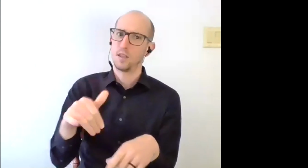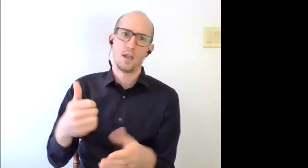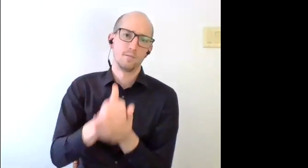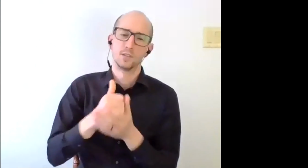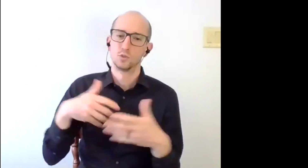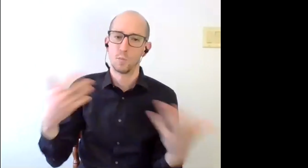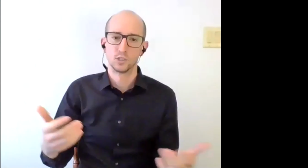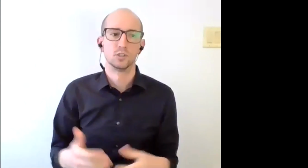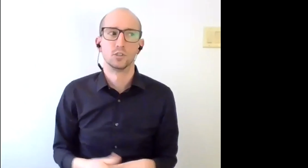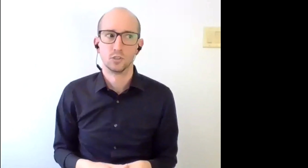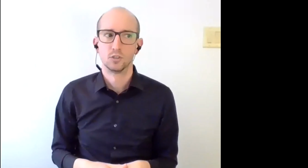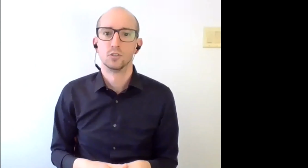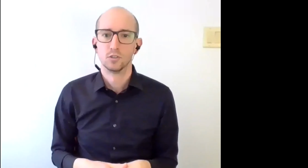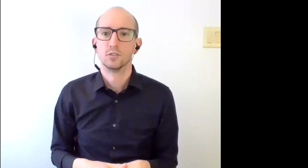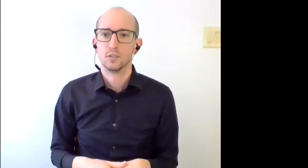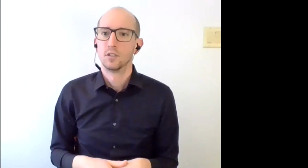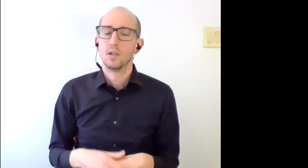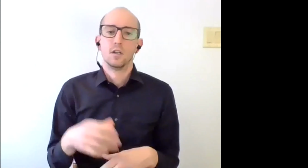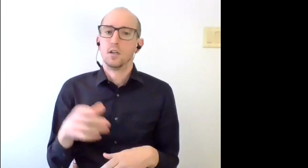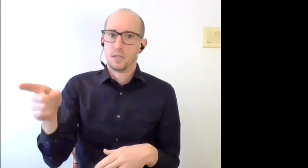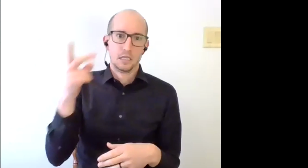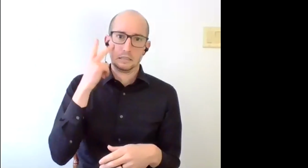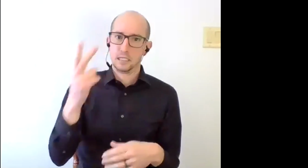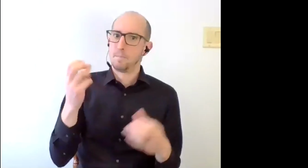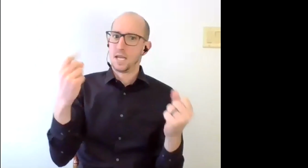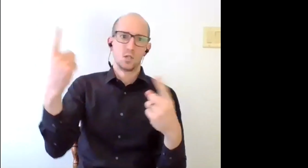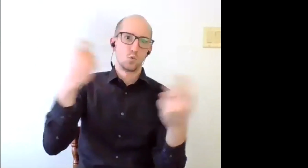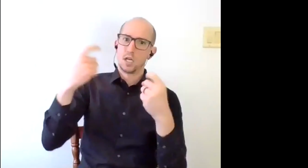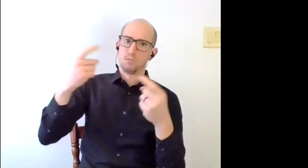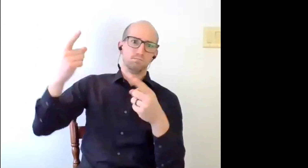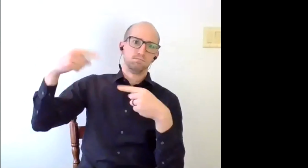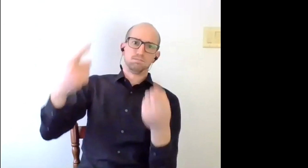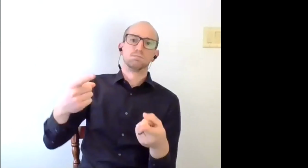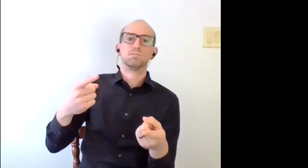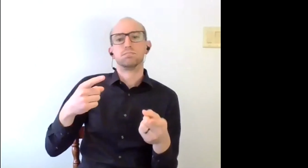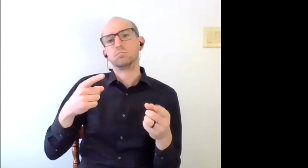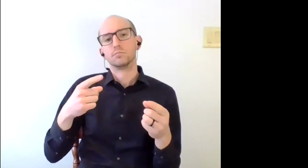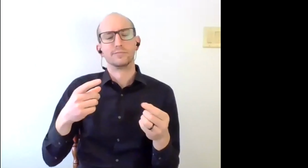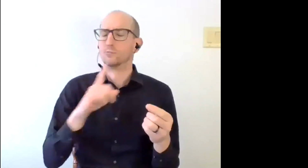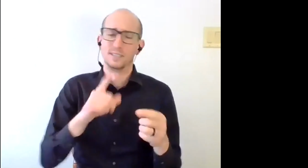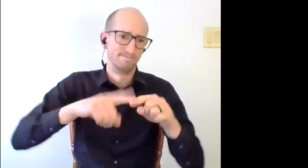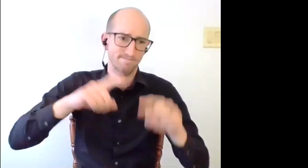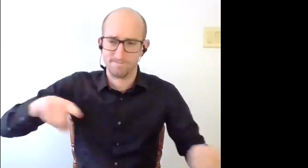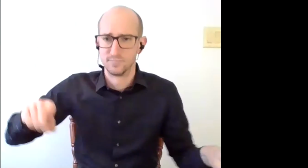if someone is there on the other side is how it works.